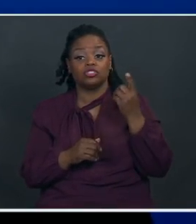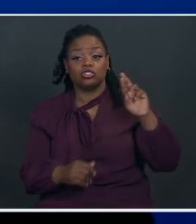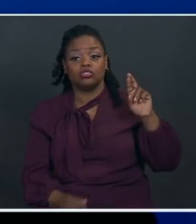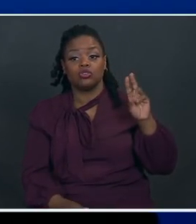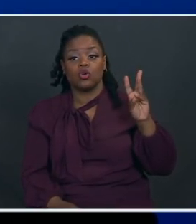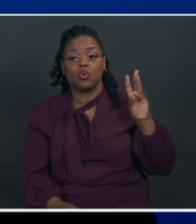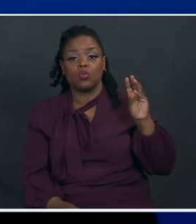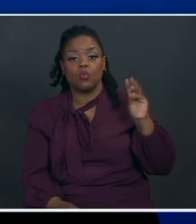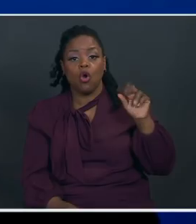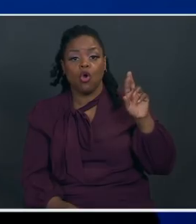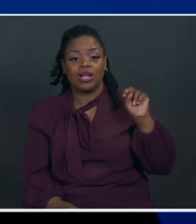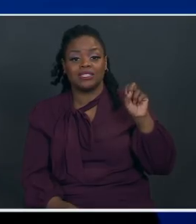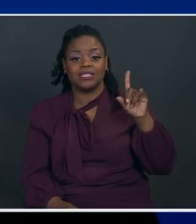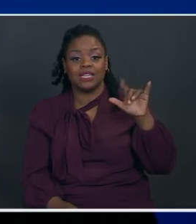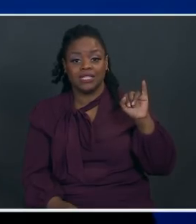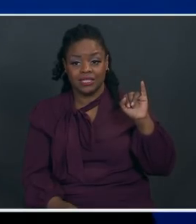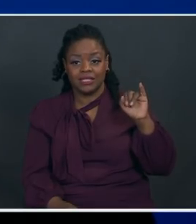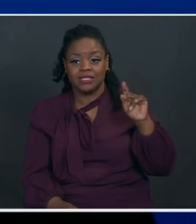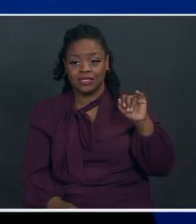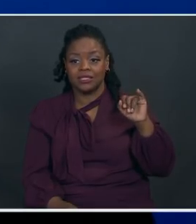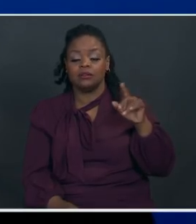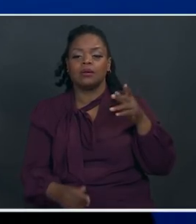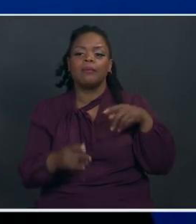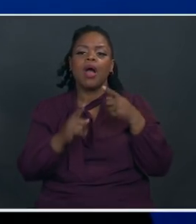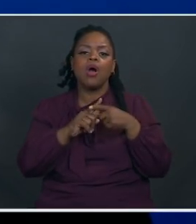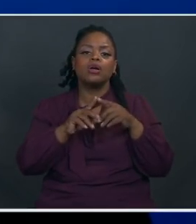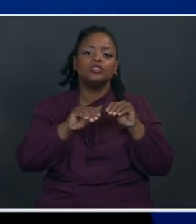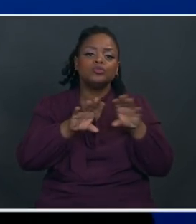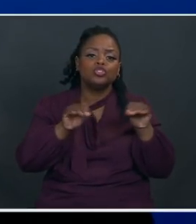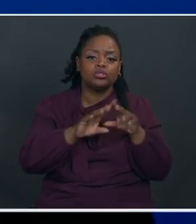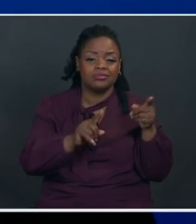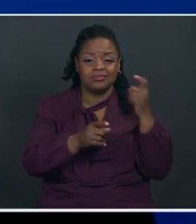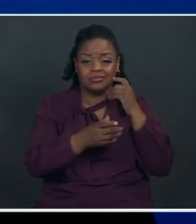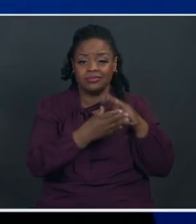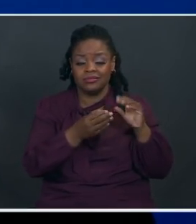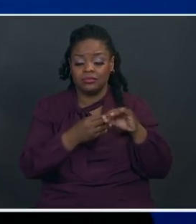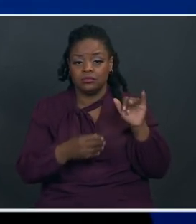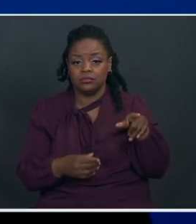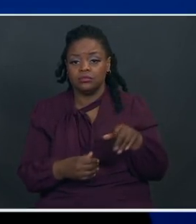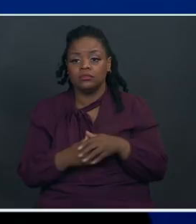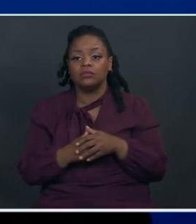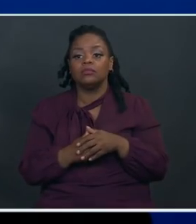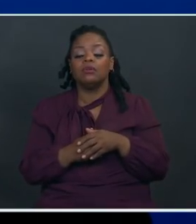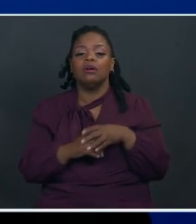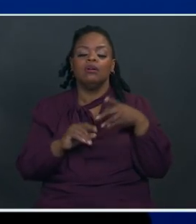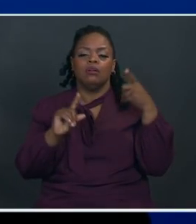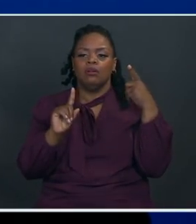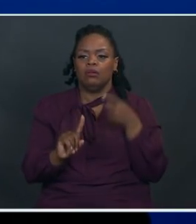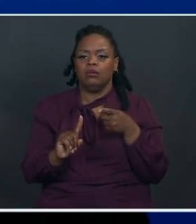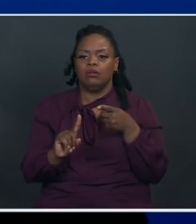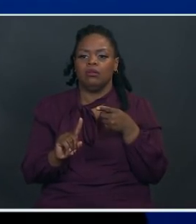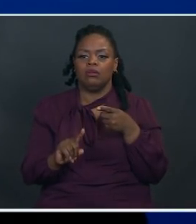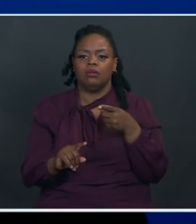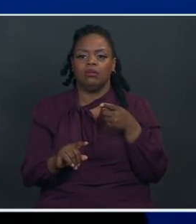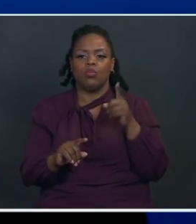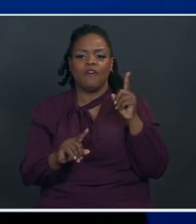for the distribution of the various lineages, the 117, which is in the UK, the 351 South Africa,